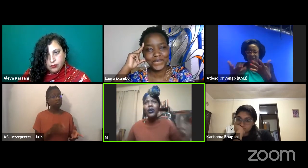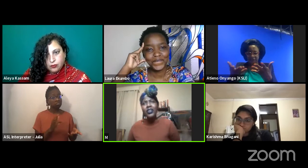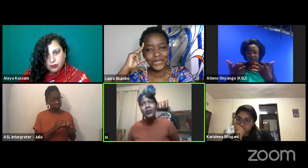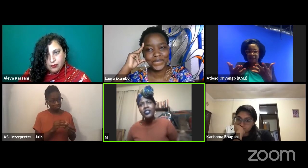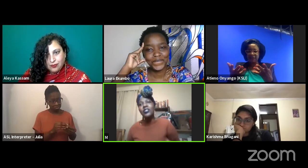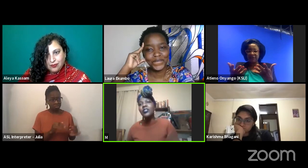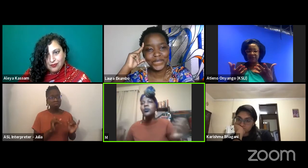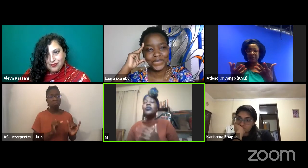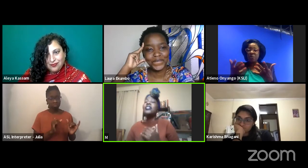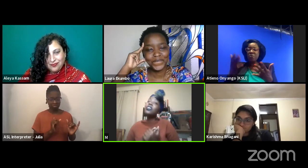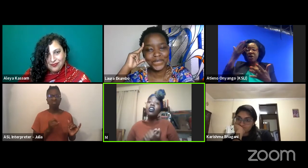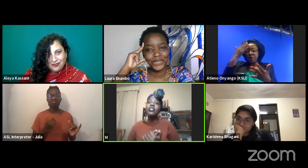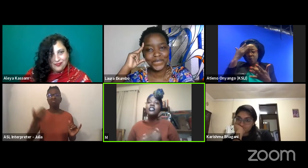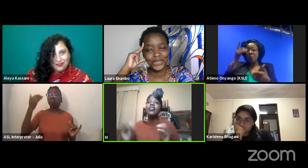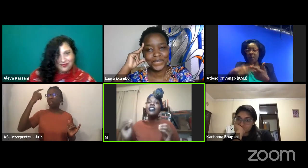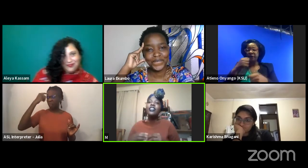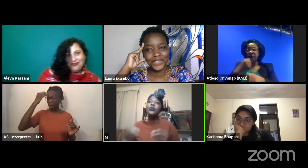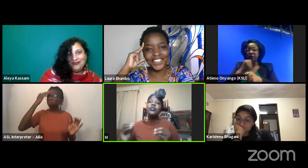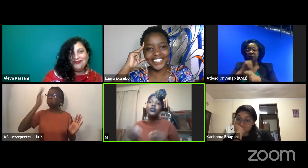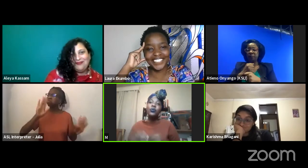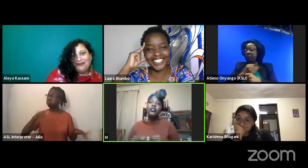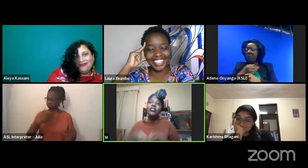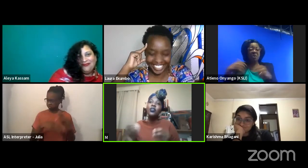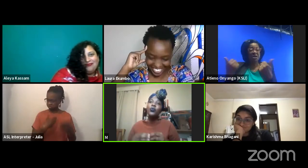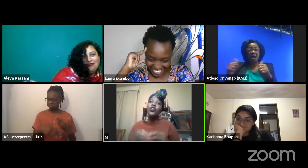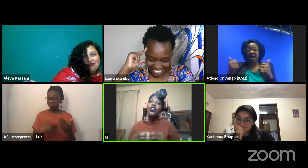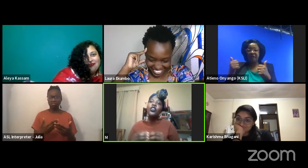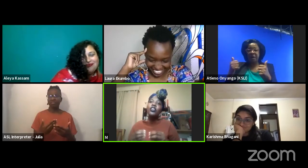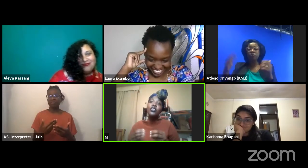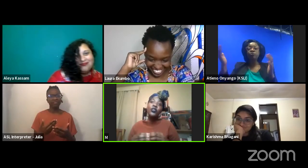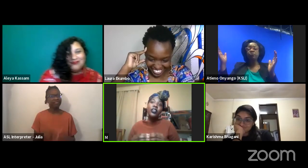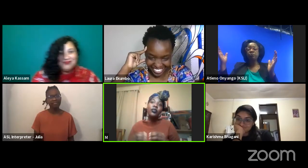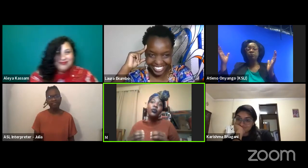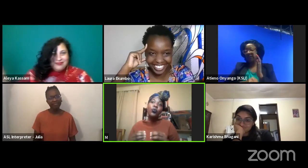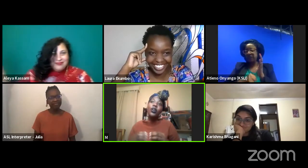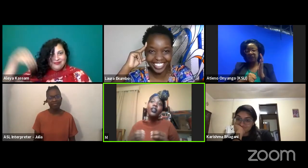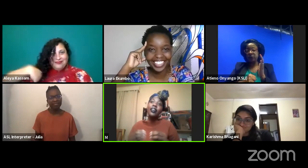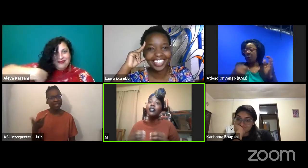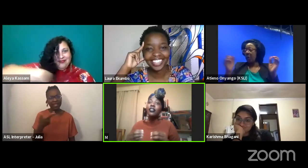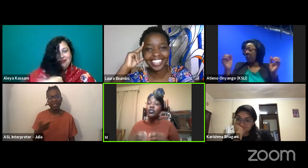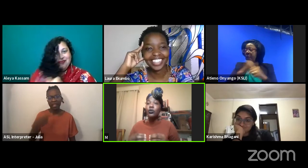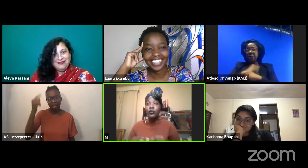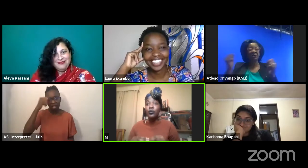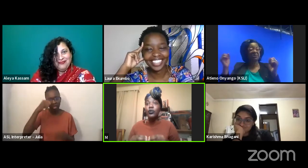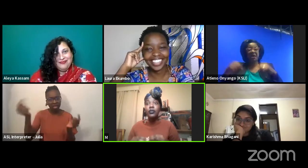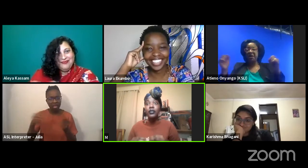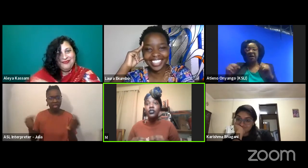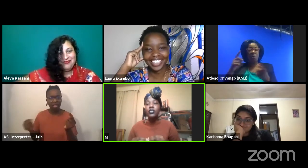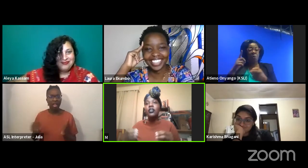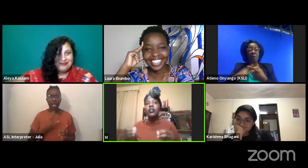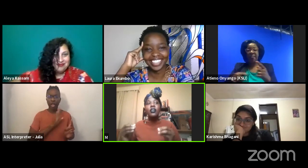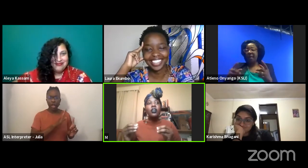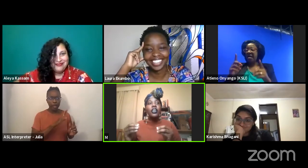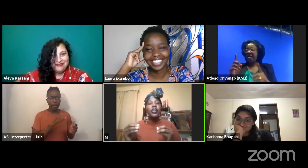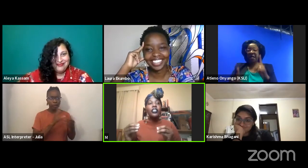We know what to do, we did not it was the worst. We could not agree what the hell that story was going to be about.